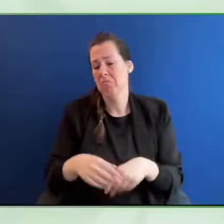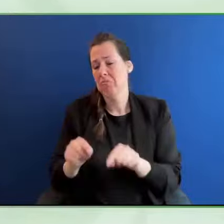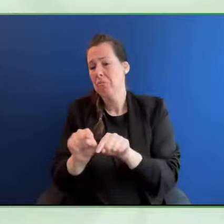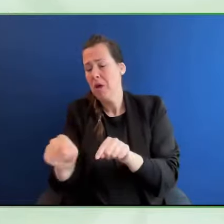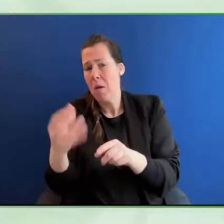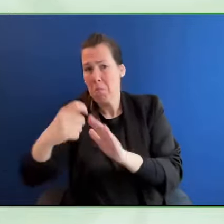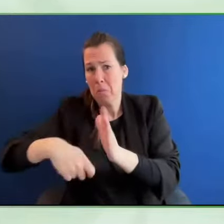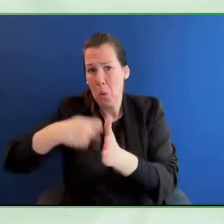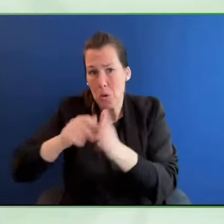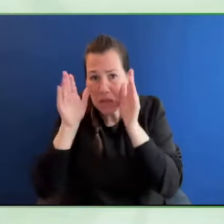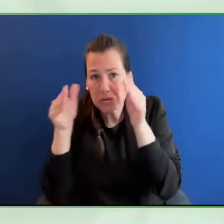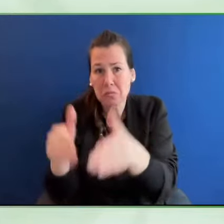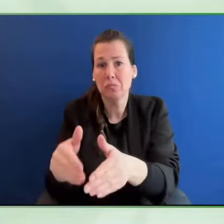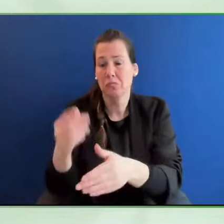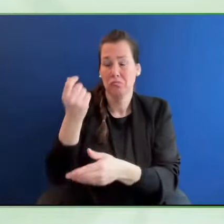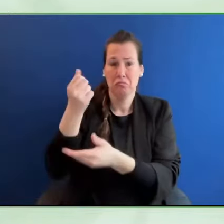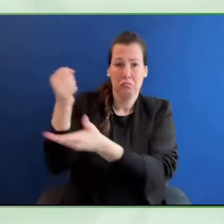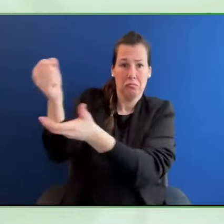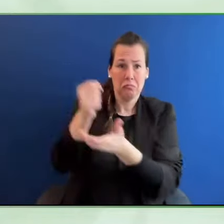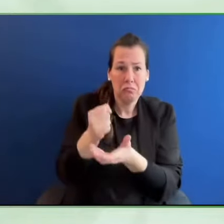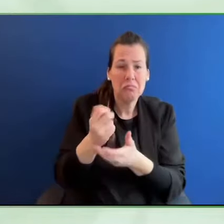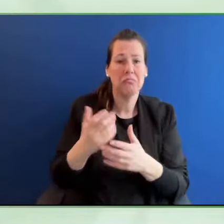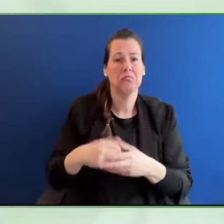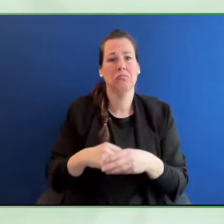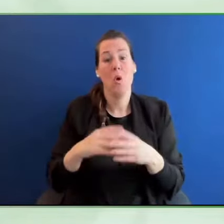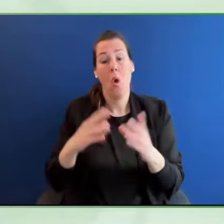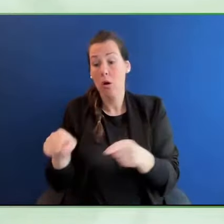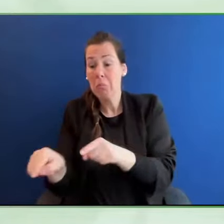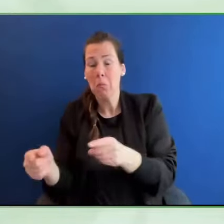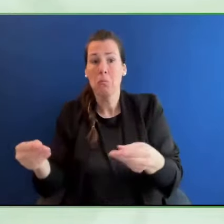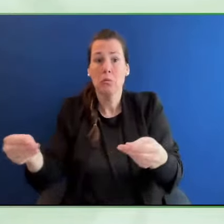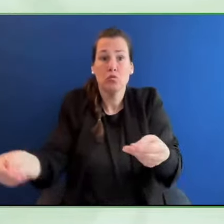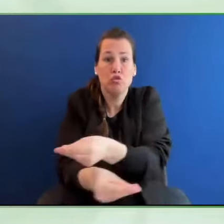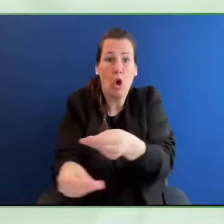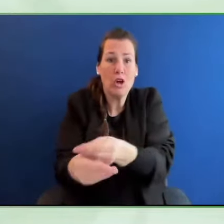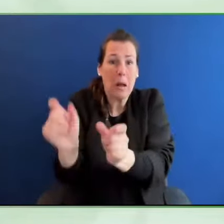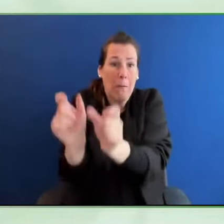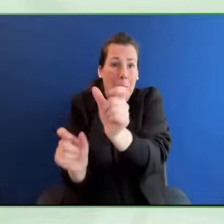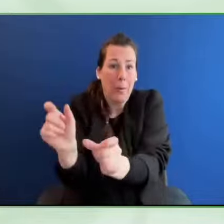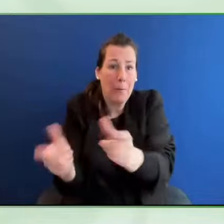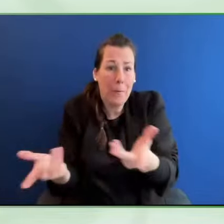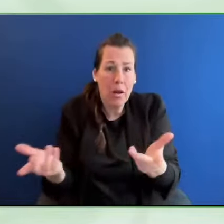We also do way for new research, and a new instrument we use is called ESP innovation